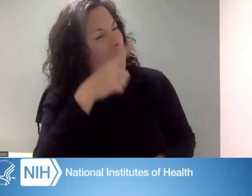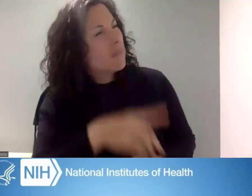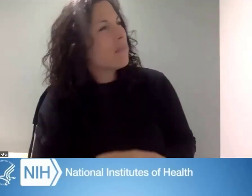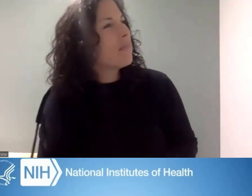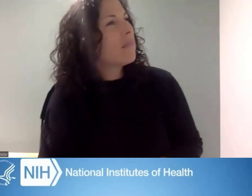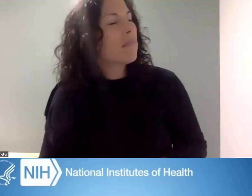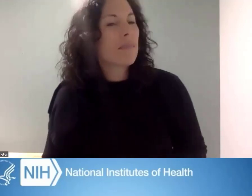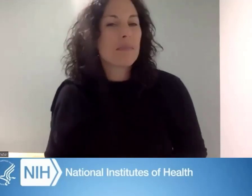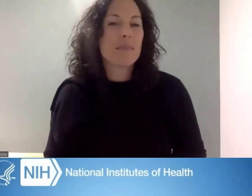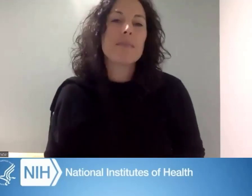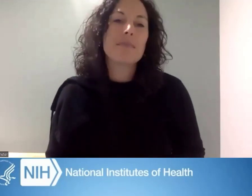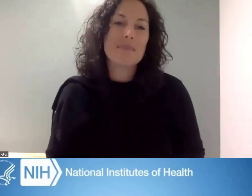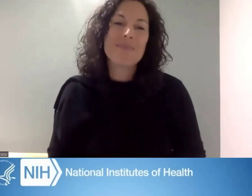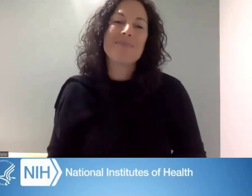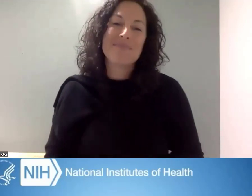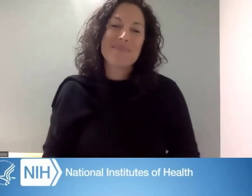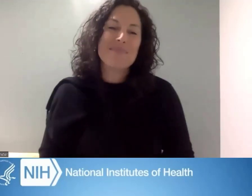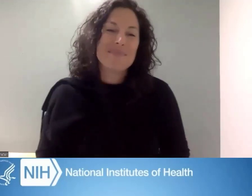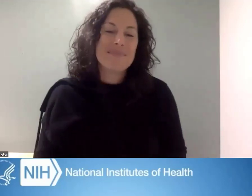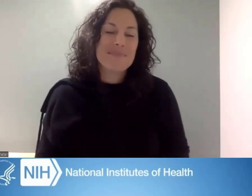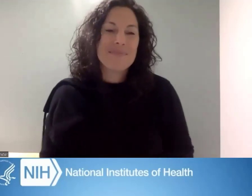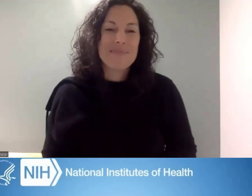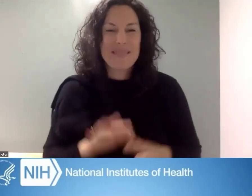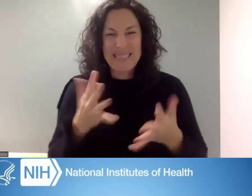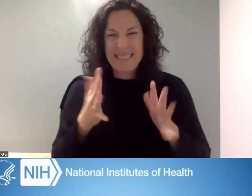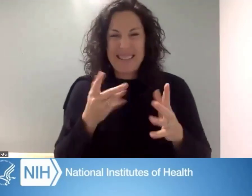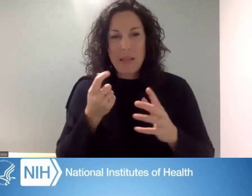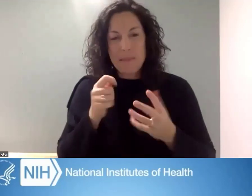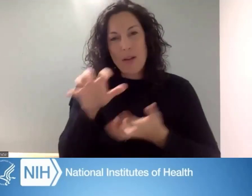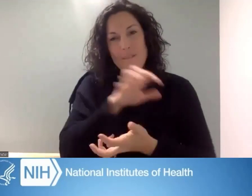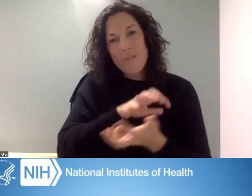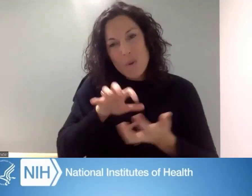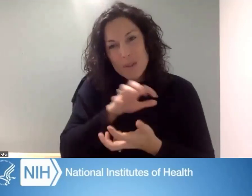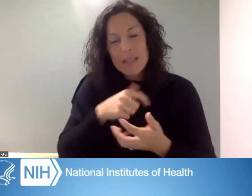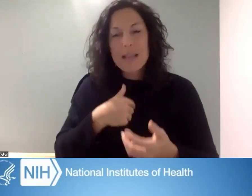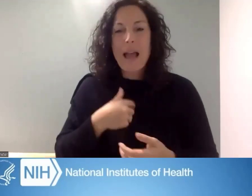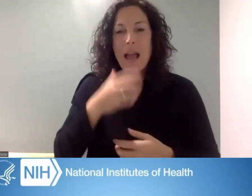Glen McGugan: Sure, so this is kind of confusing, and I know earlier there was discussion